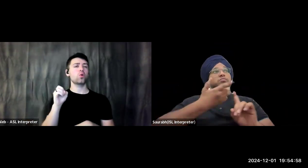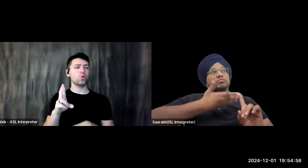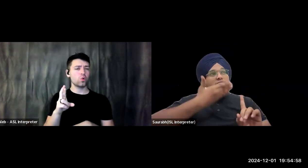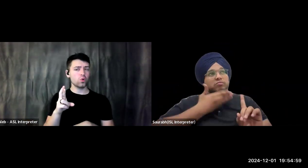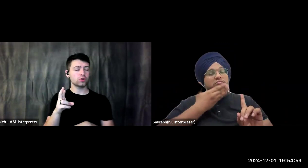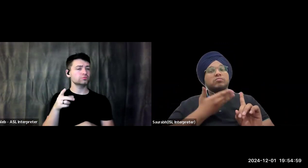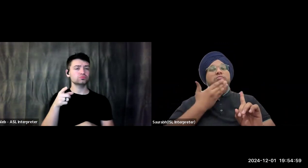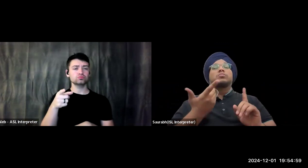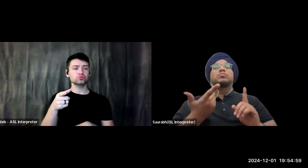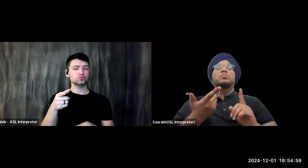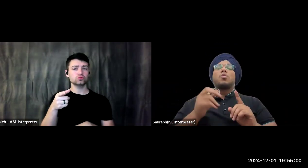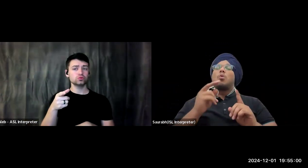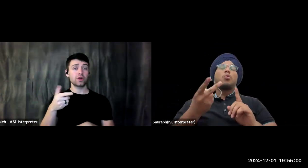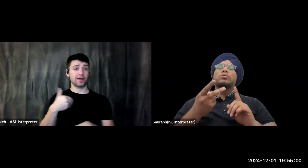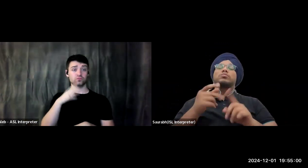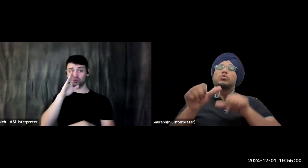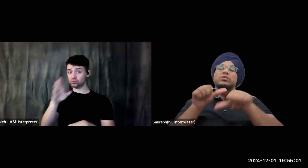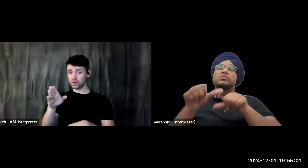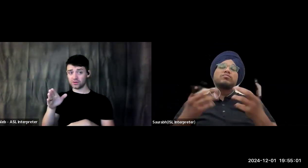Or how does it happen?